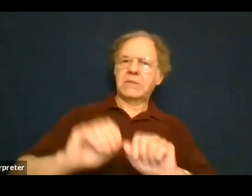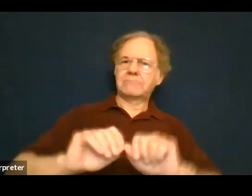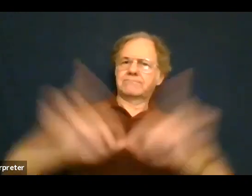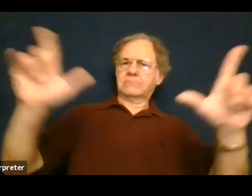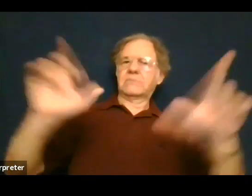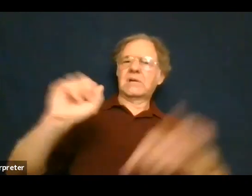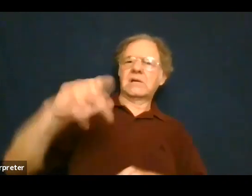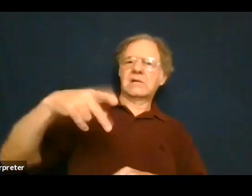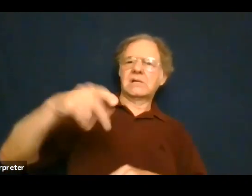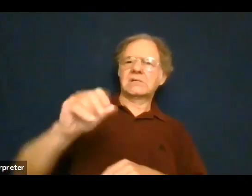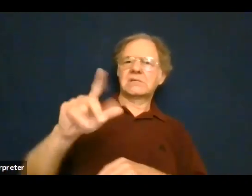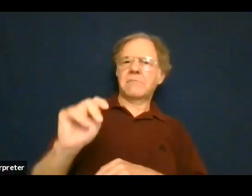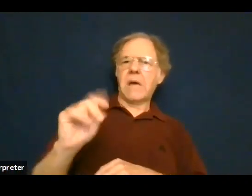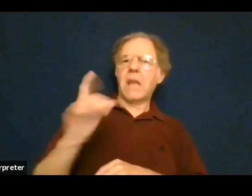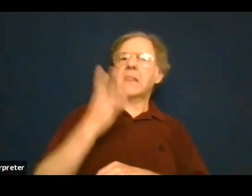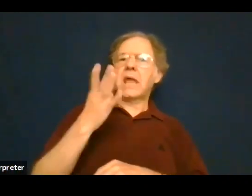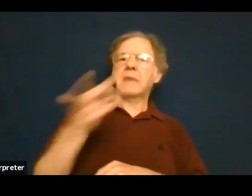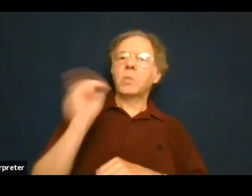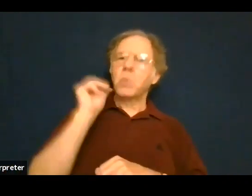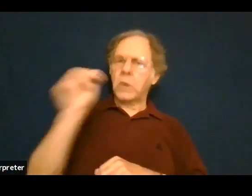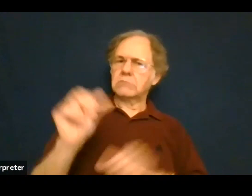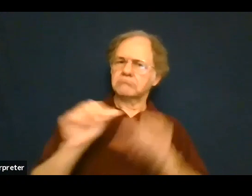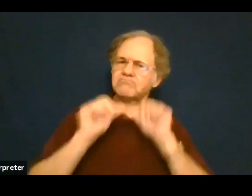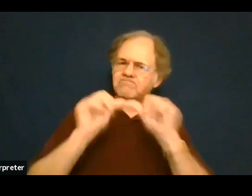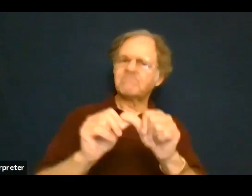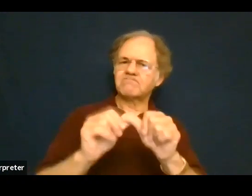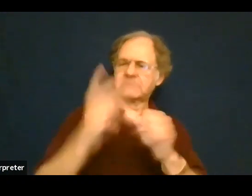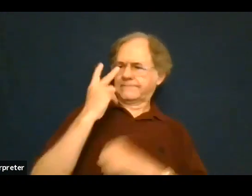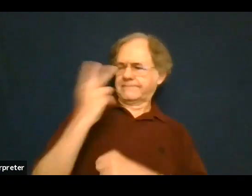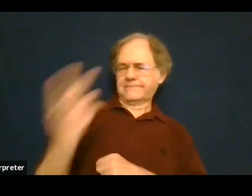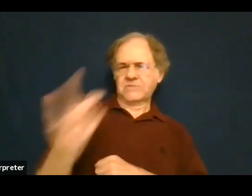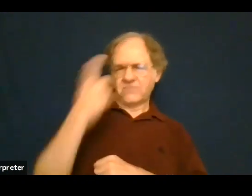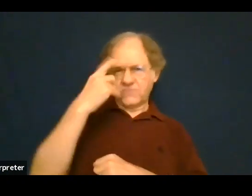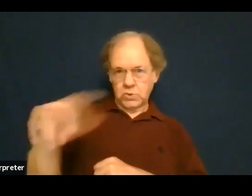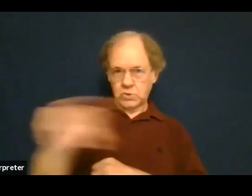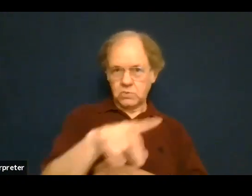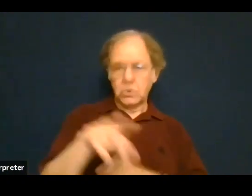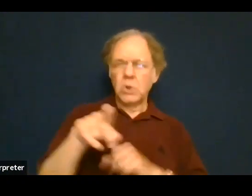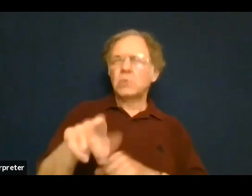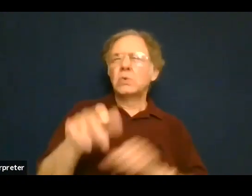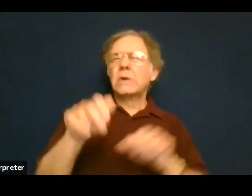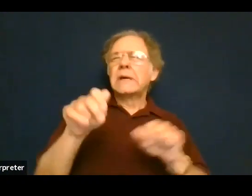they'll remain visible for you. And you should be able to also click the closed caption button